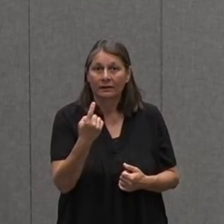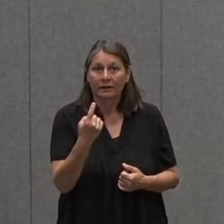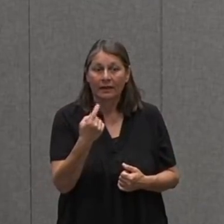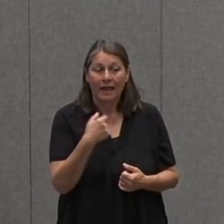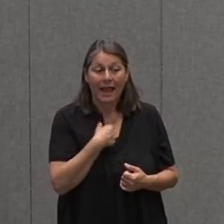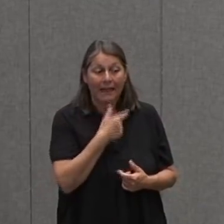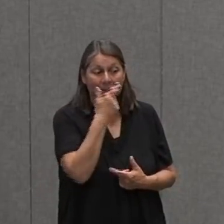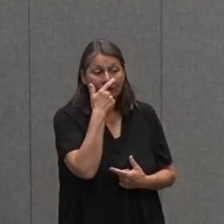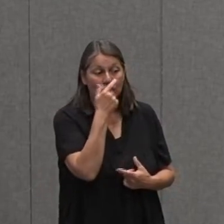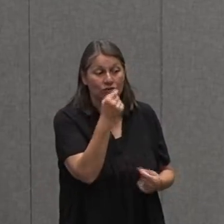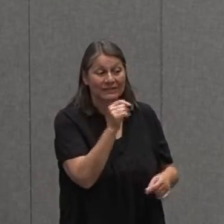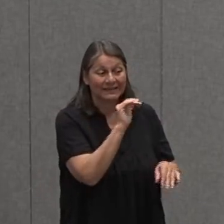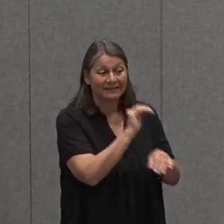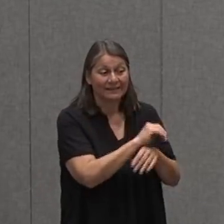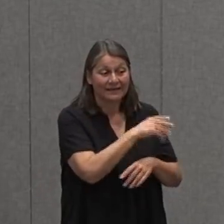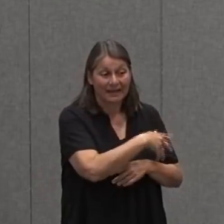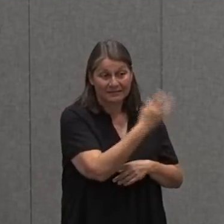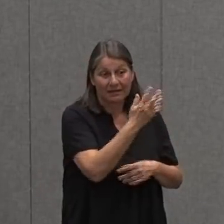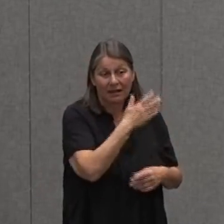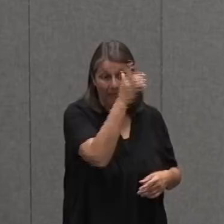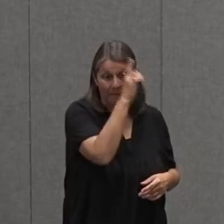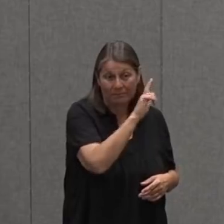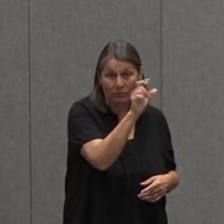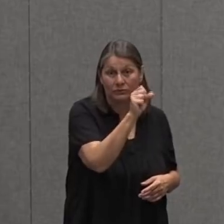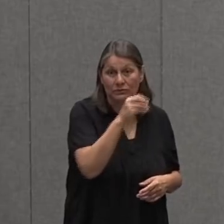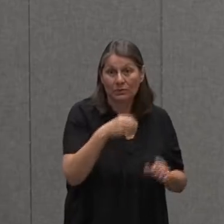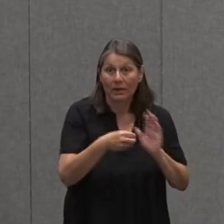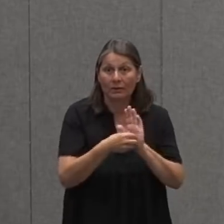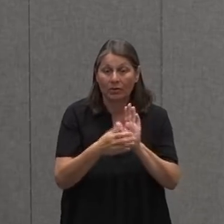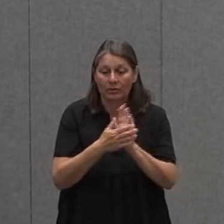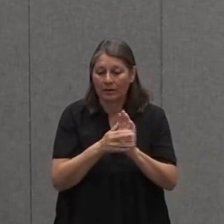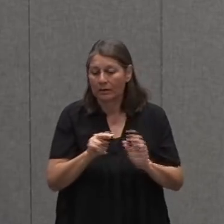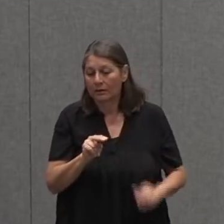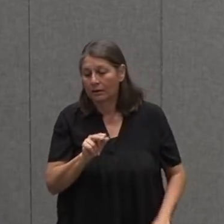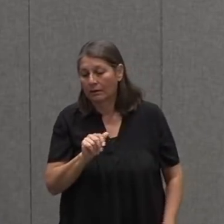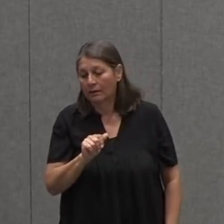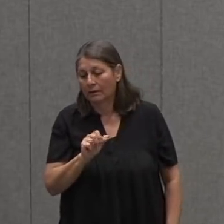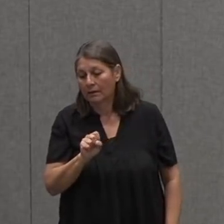the night sky, the moon, so NASA is our space agency.